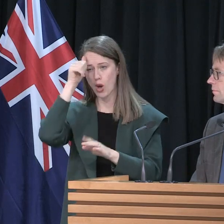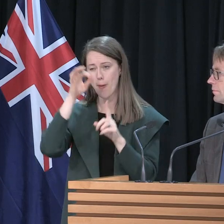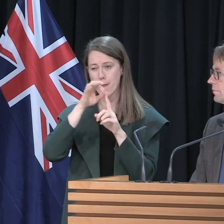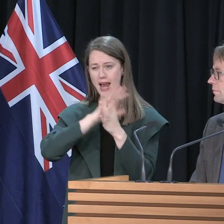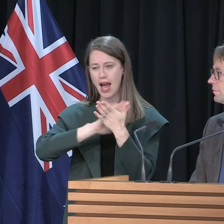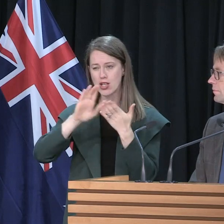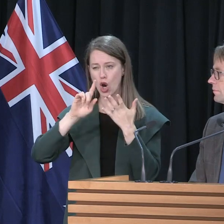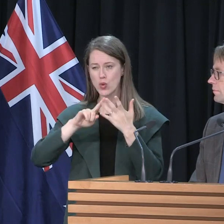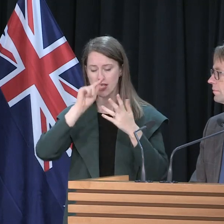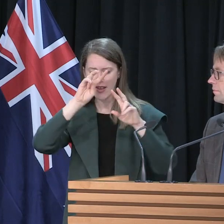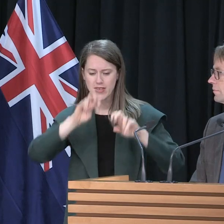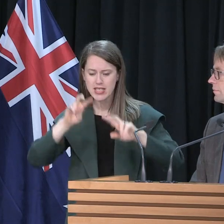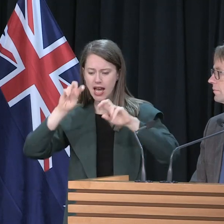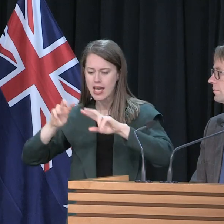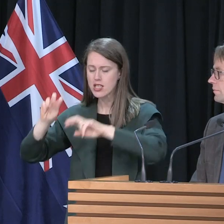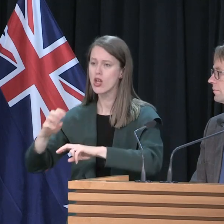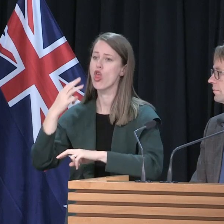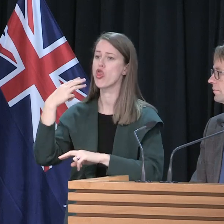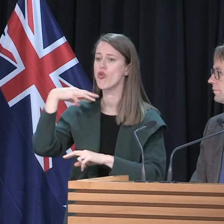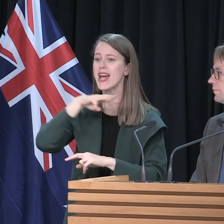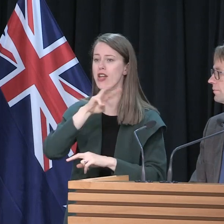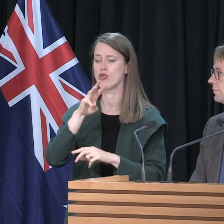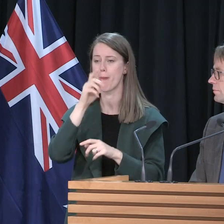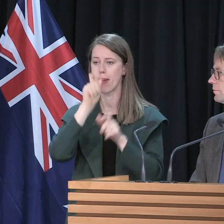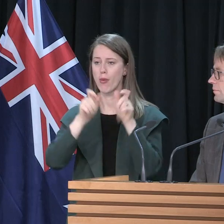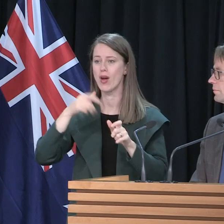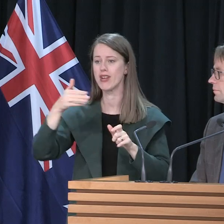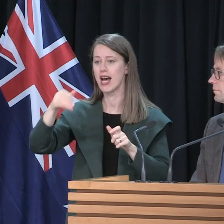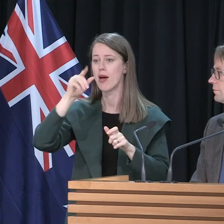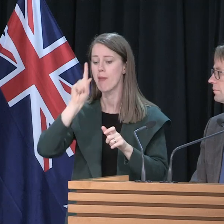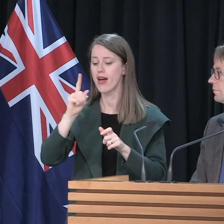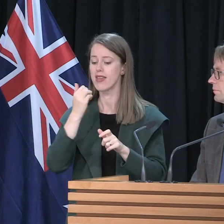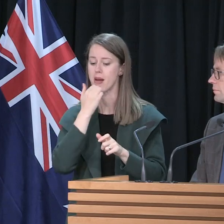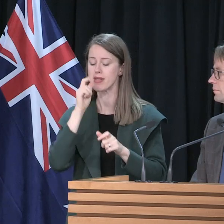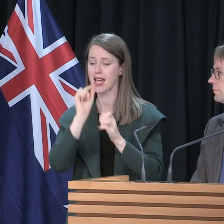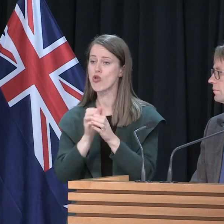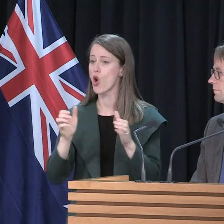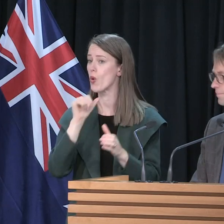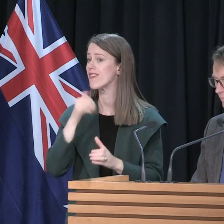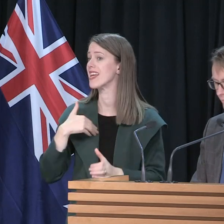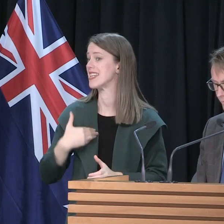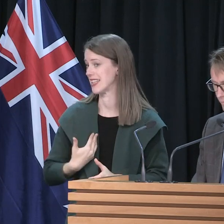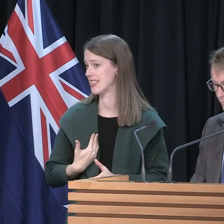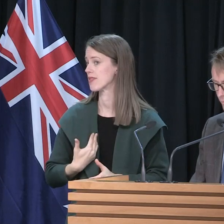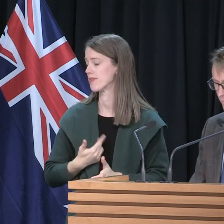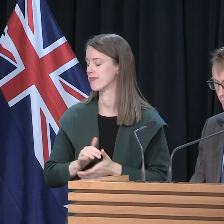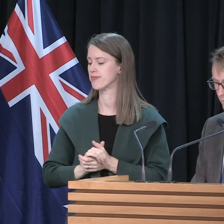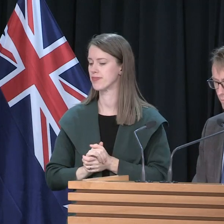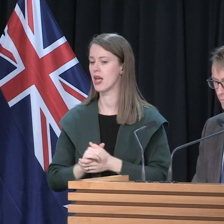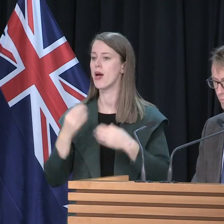coming on board by the end of the month. Nationally we know Public Health Units can